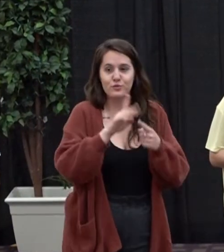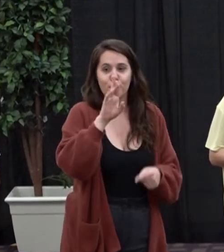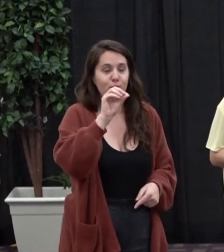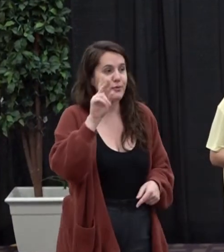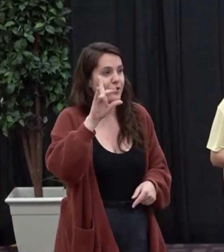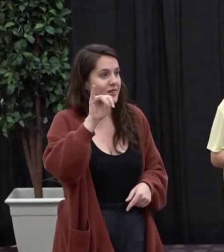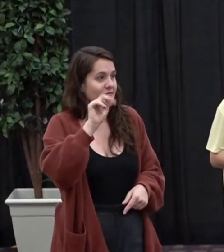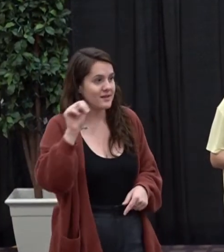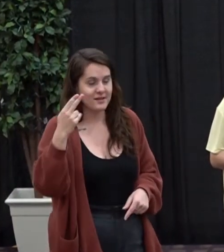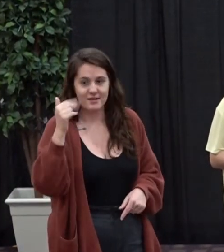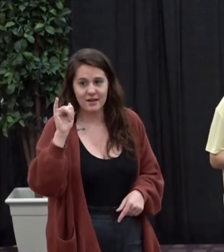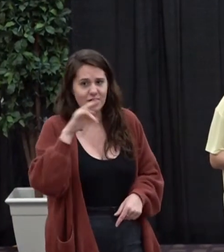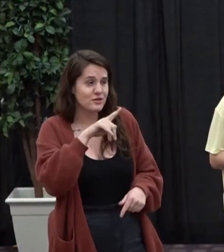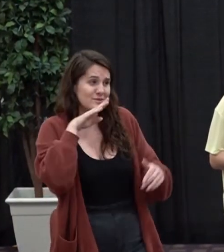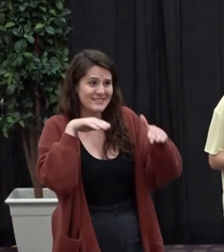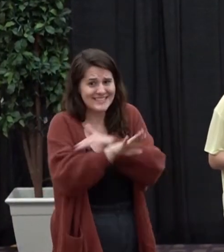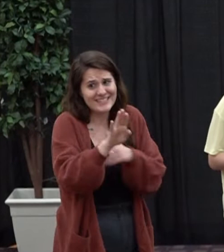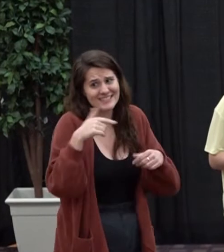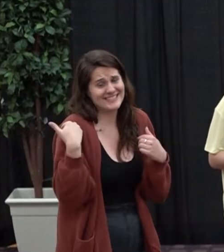Most Improved goes to Brooklynn Hair.